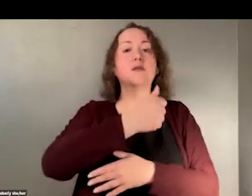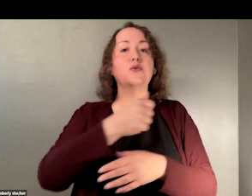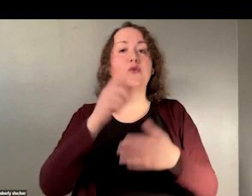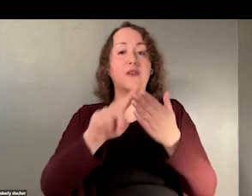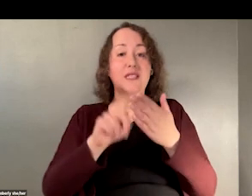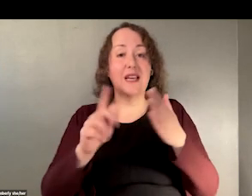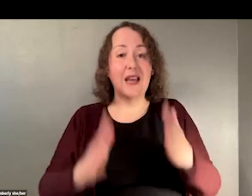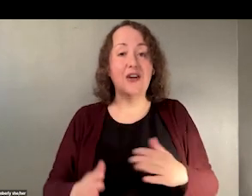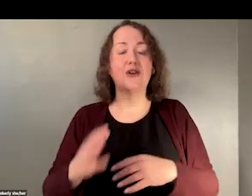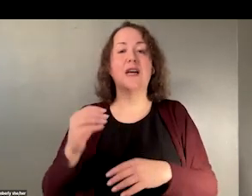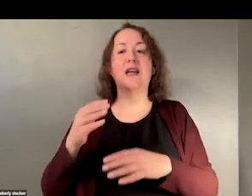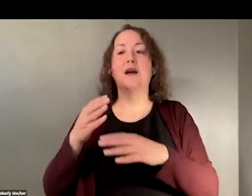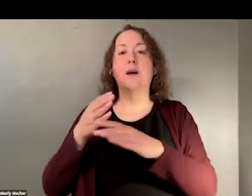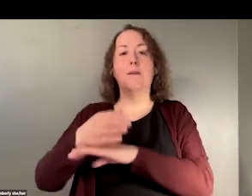as postdoctoral fellows in account management.